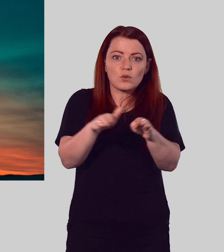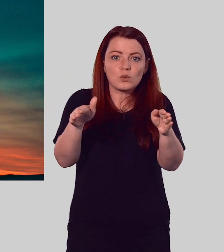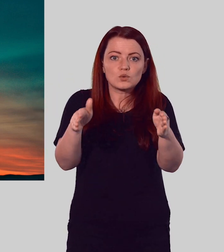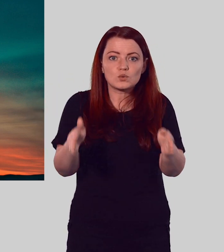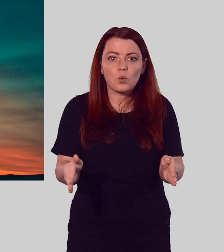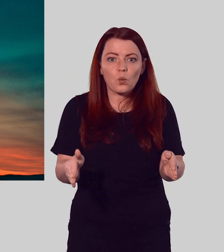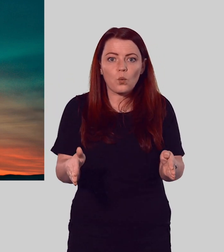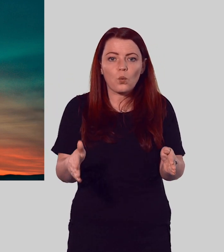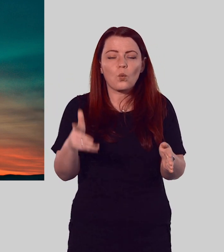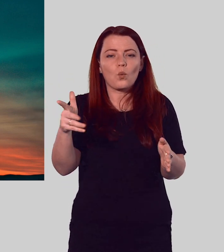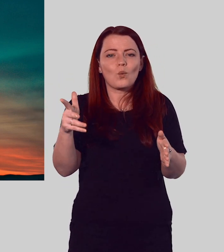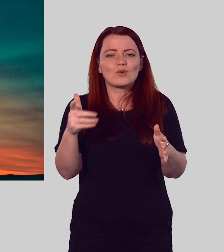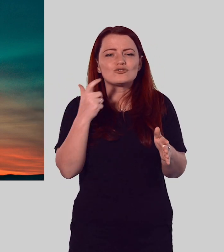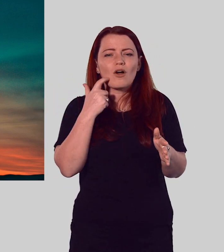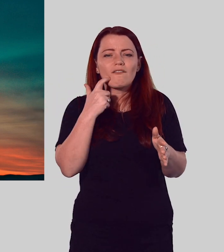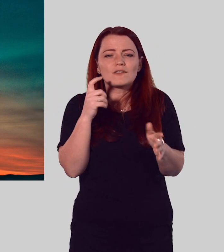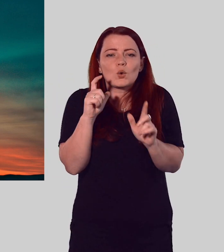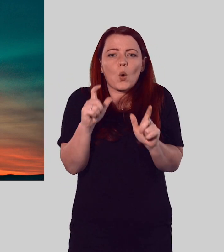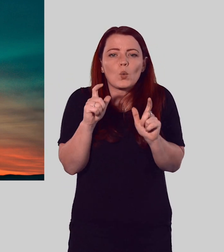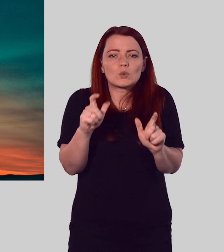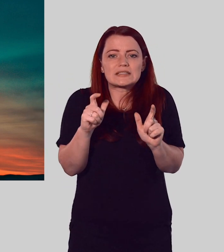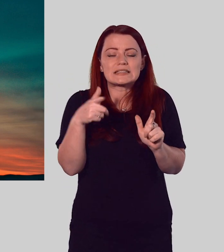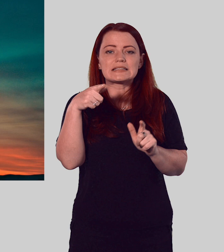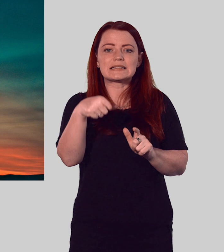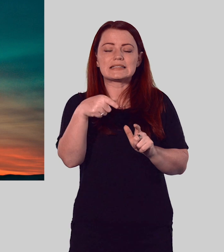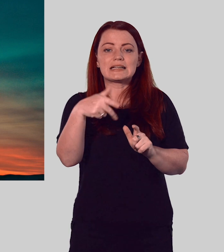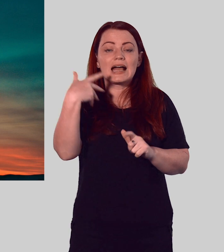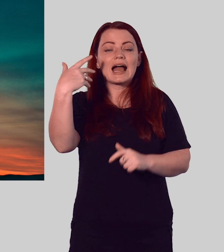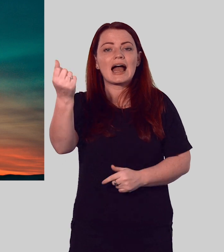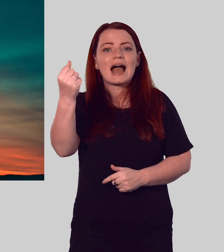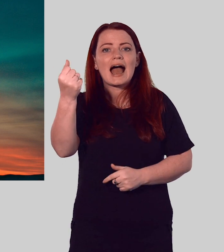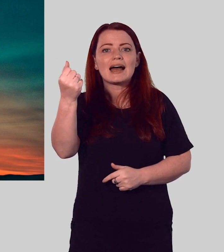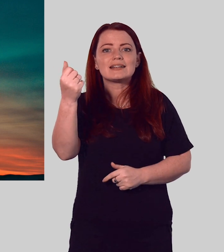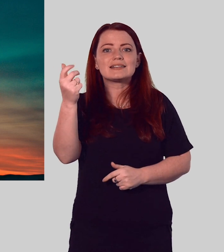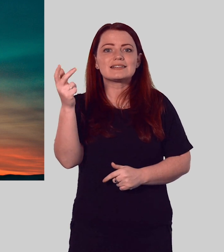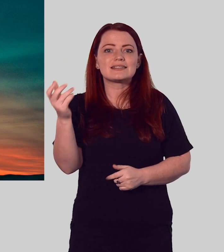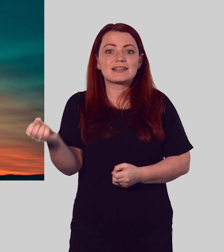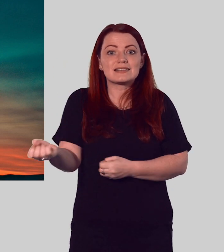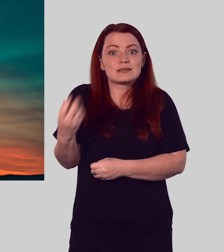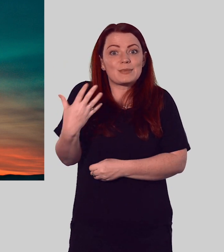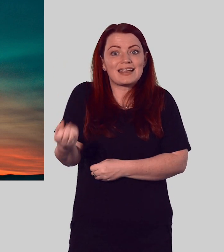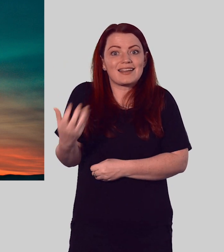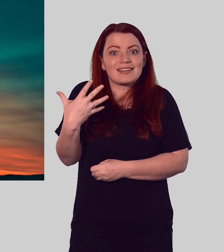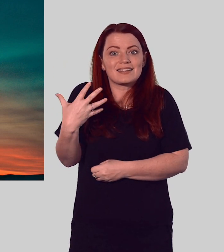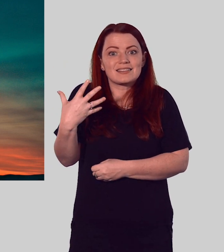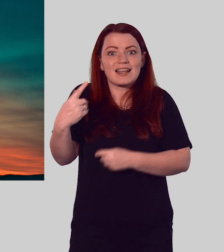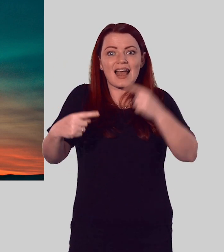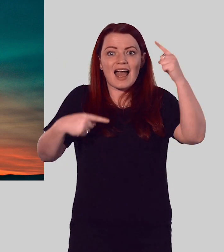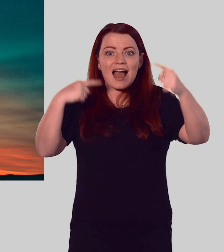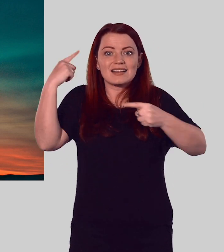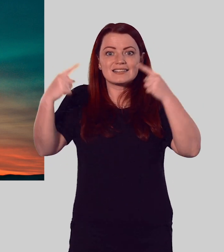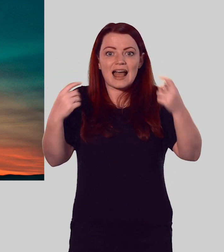soft and cosy, it also has speakers and soundscapes that is going